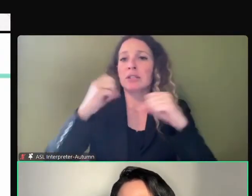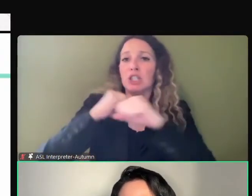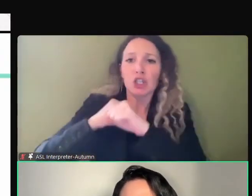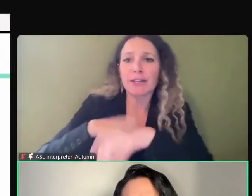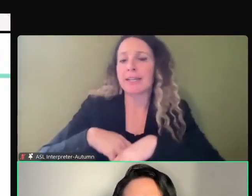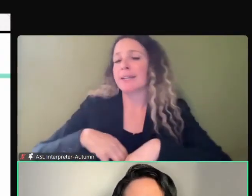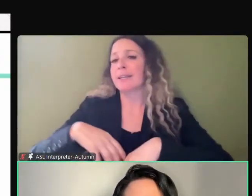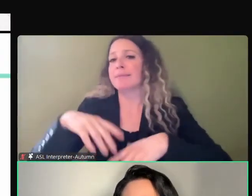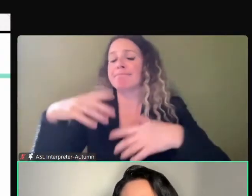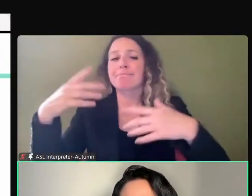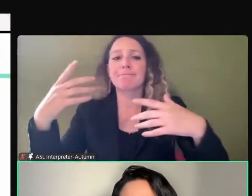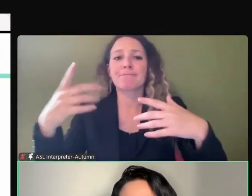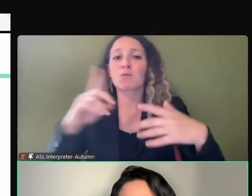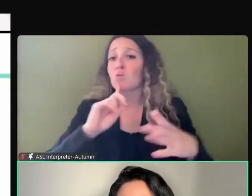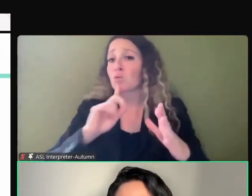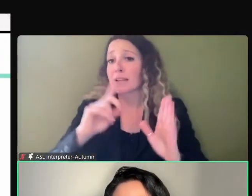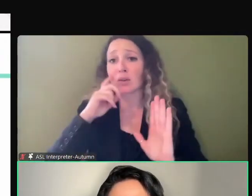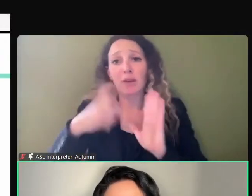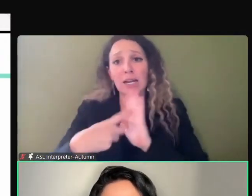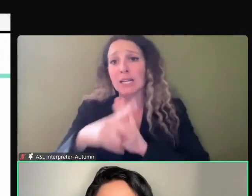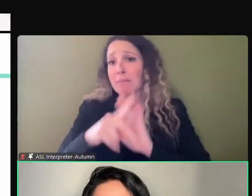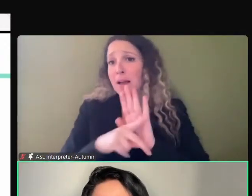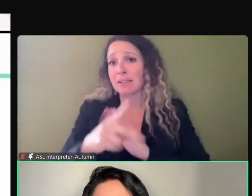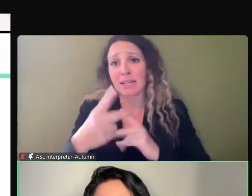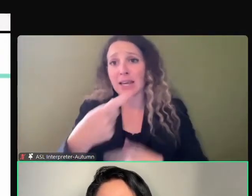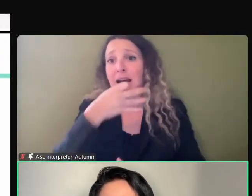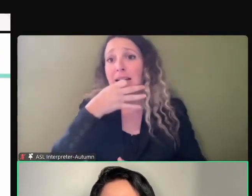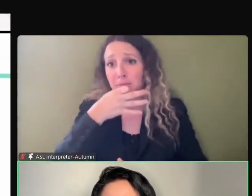He's a real recognized policy expert. He's contributed to organizations